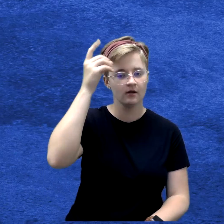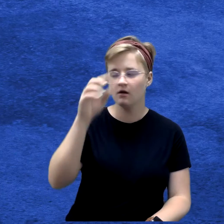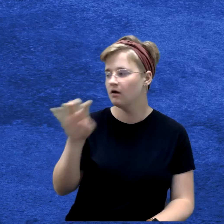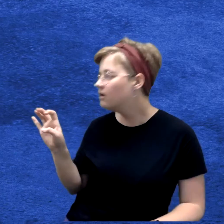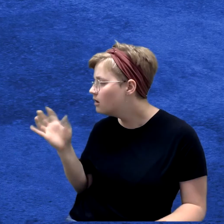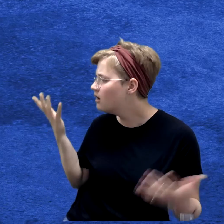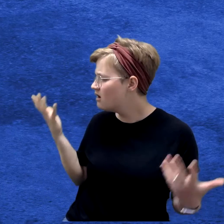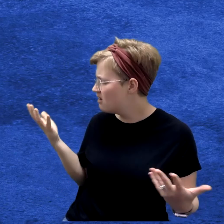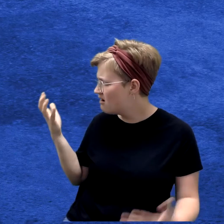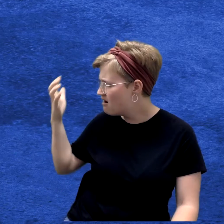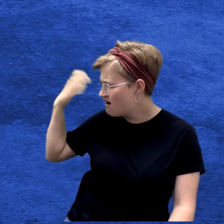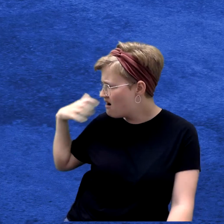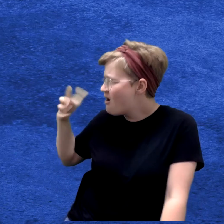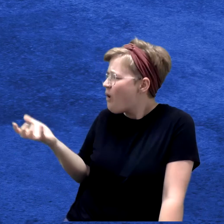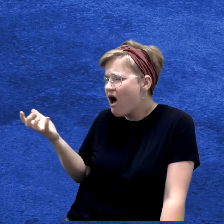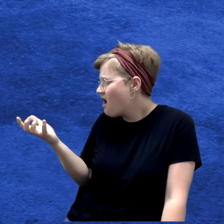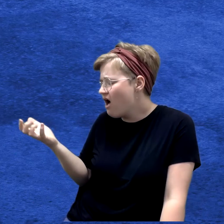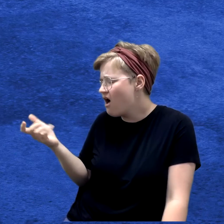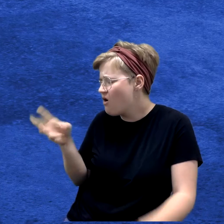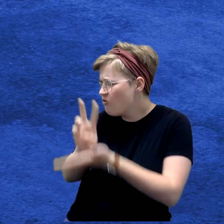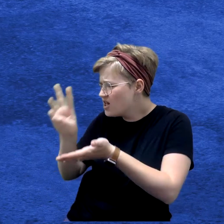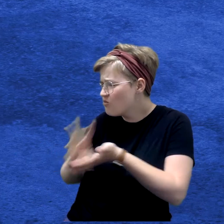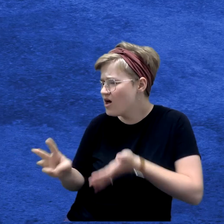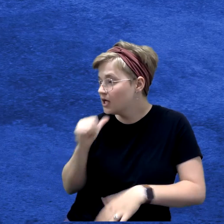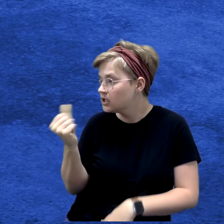“Wallis Wallace isn’t just some writer guy, Josh.